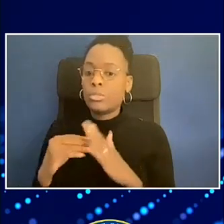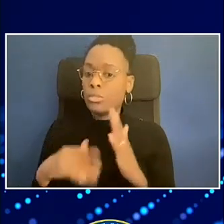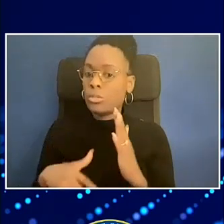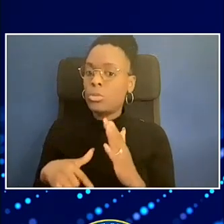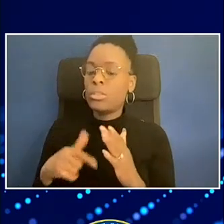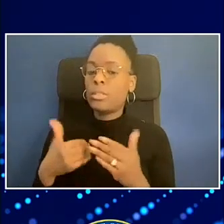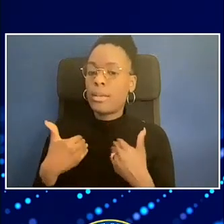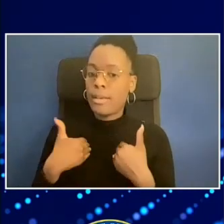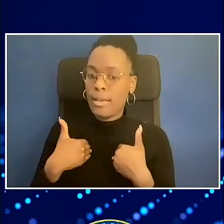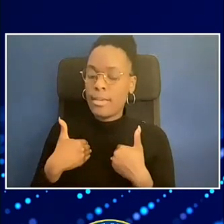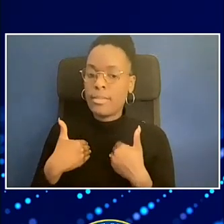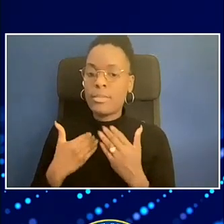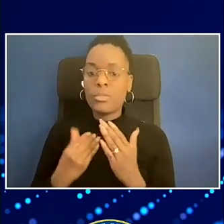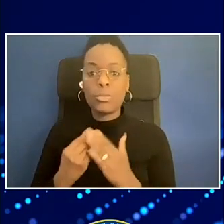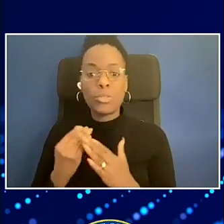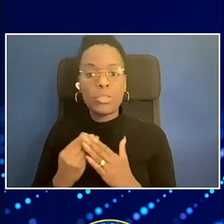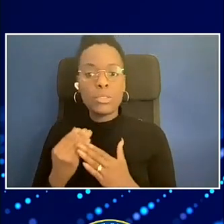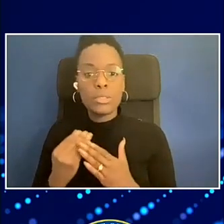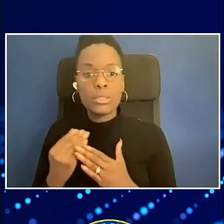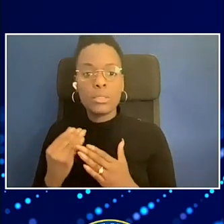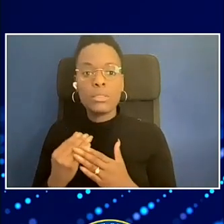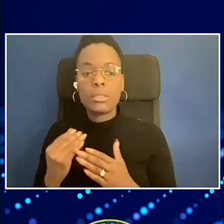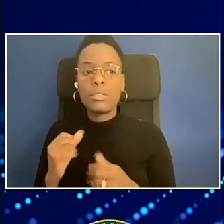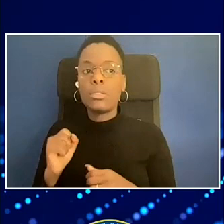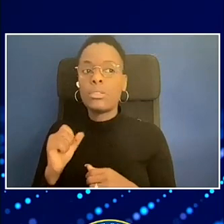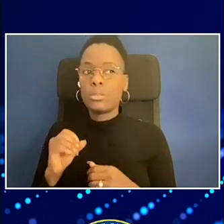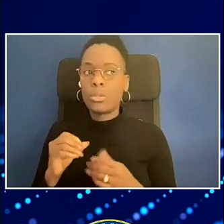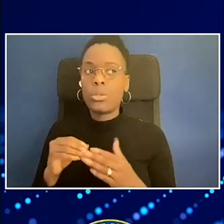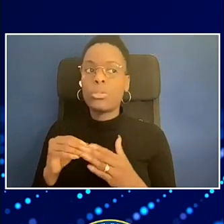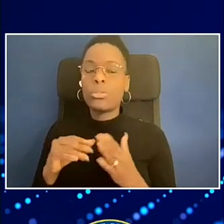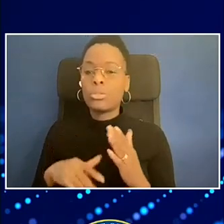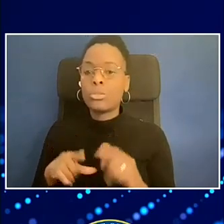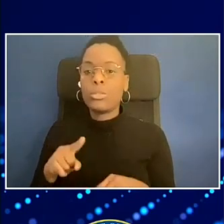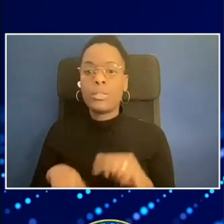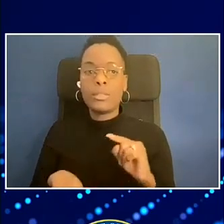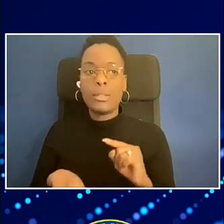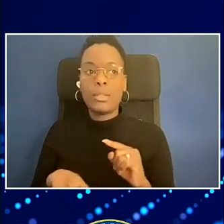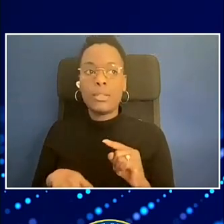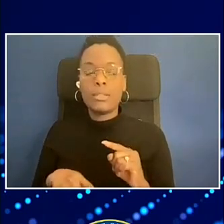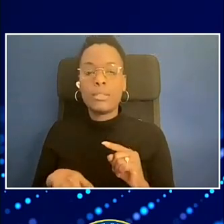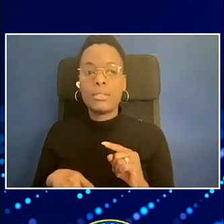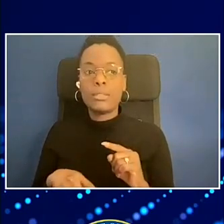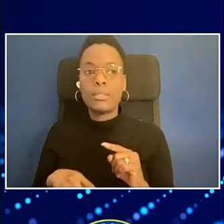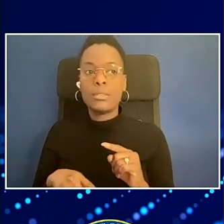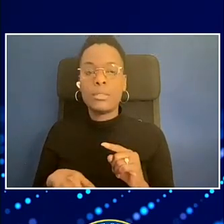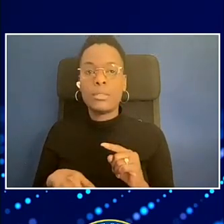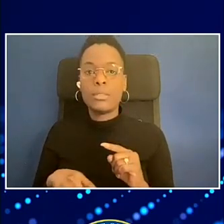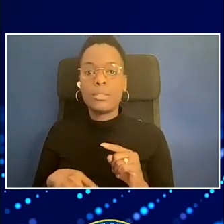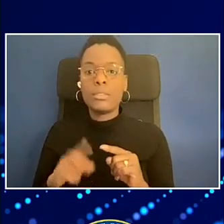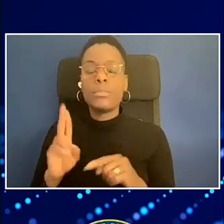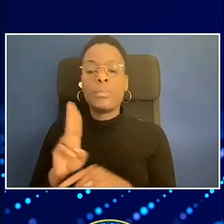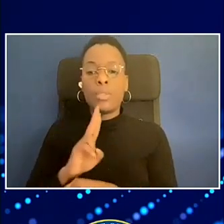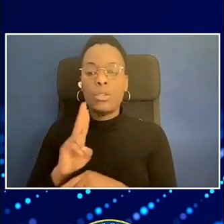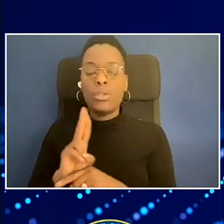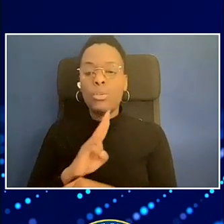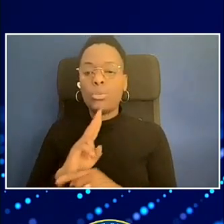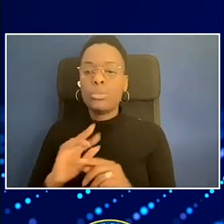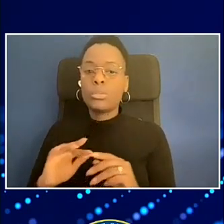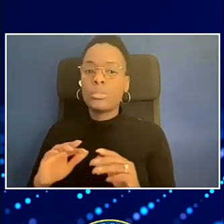purchase, such that the student would not be able to- would not be allowed to use inferior grade materials in the class.